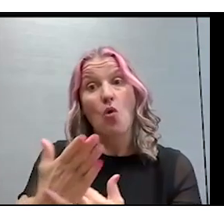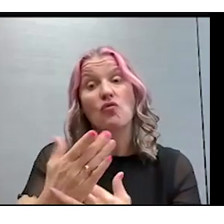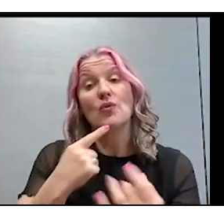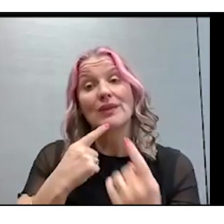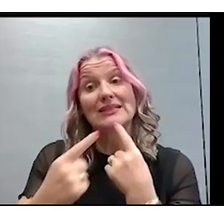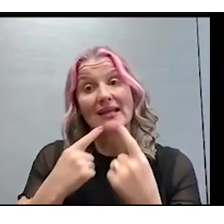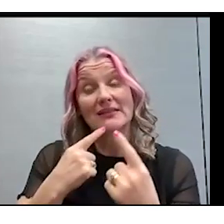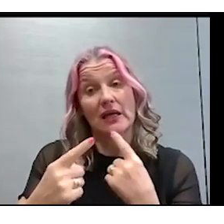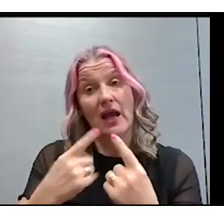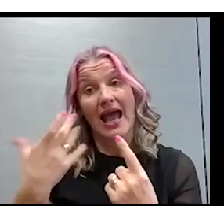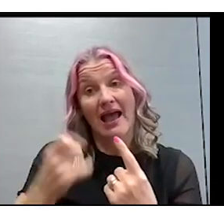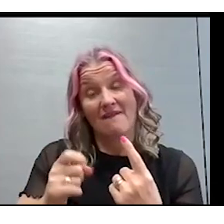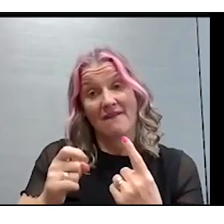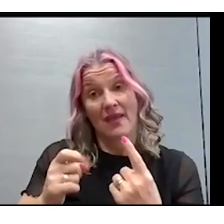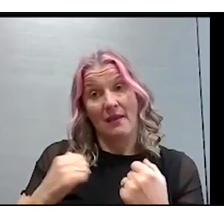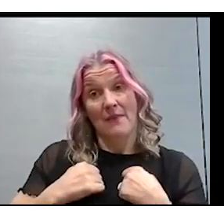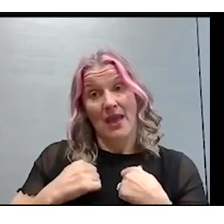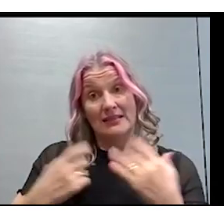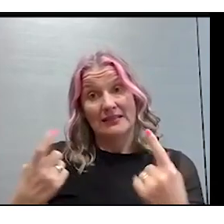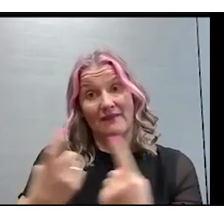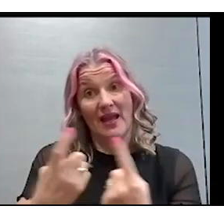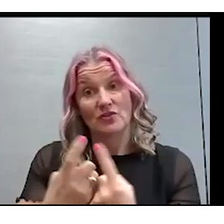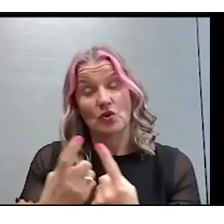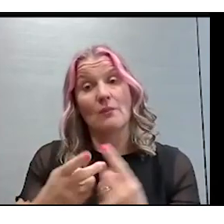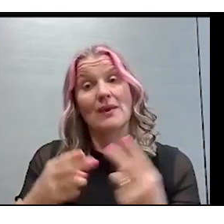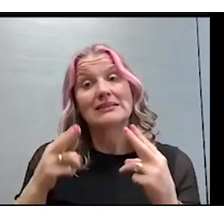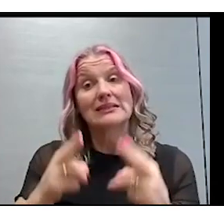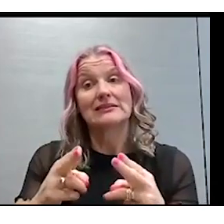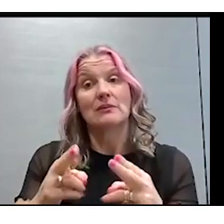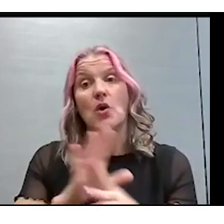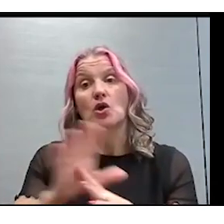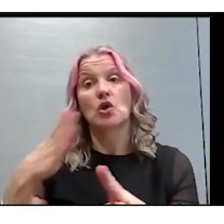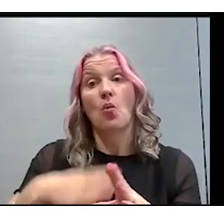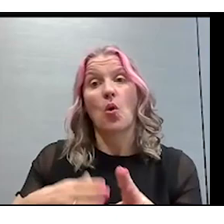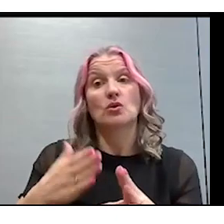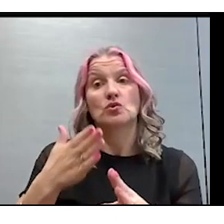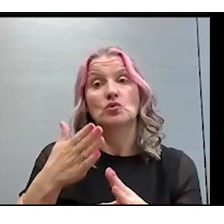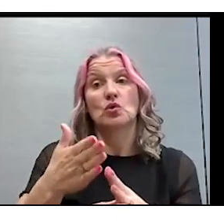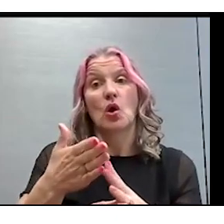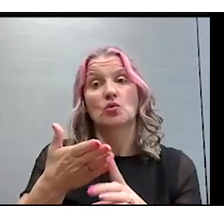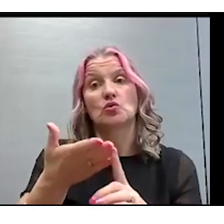device or in my system that I have access to. But I don't want it to go to documents that